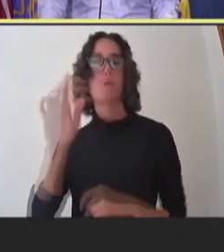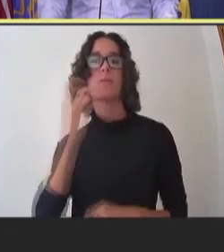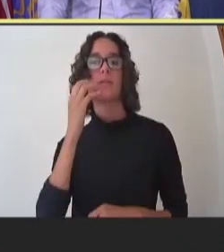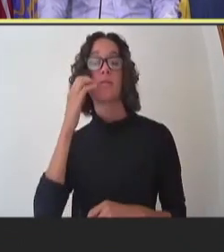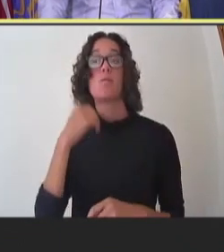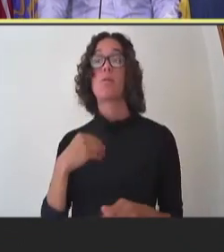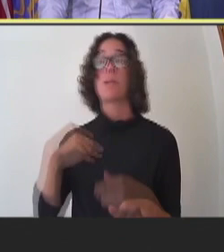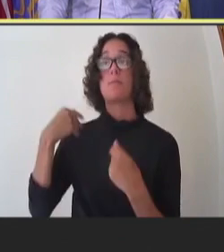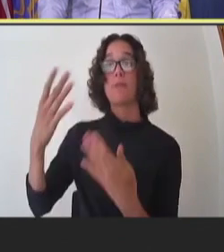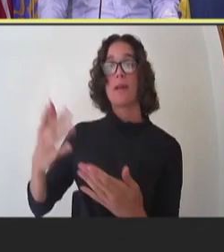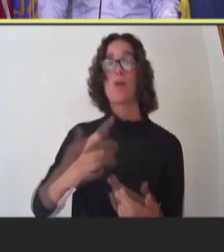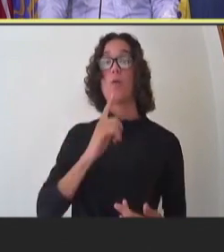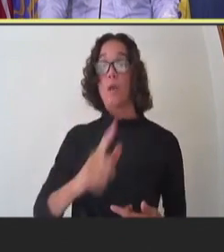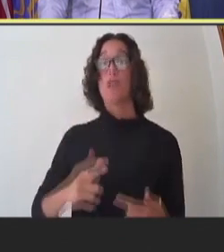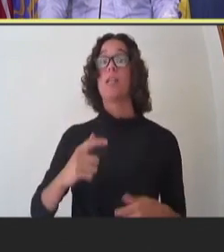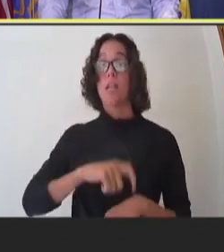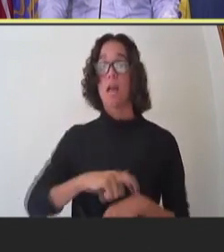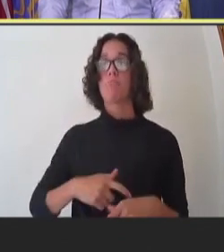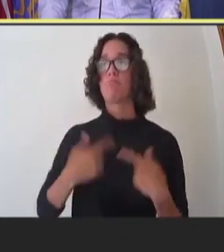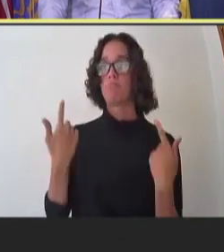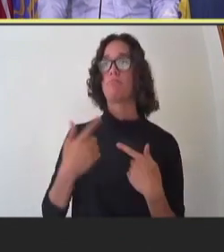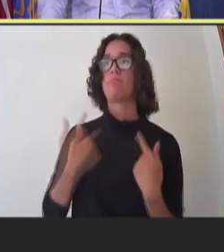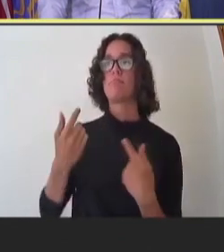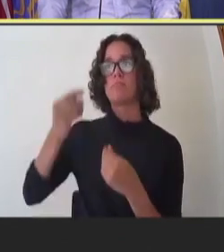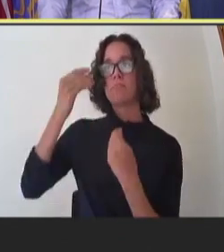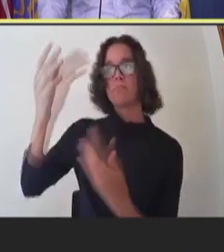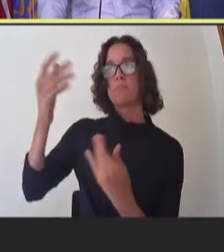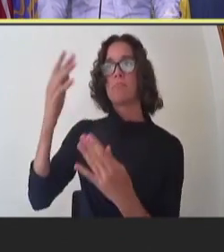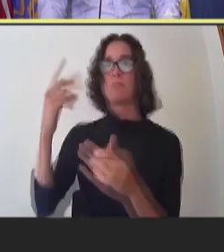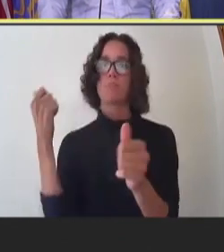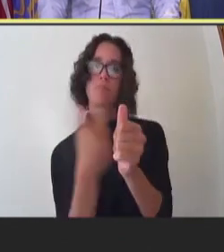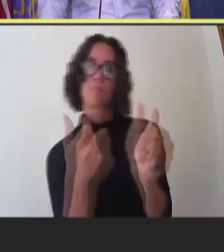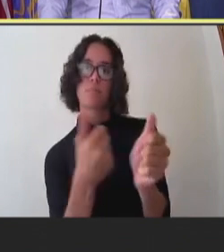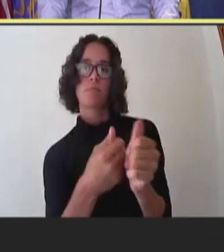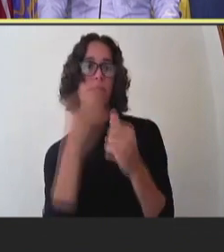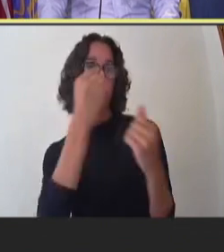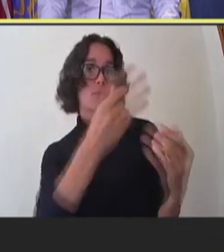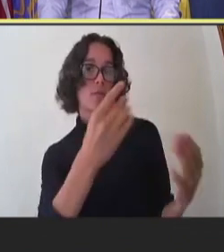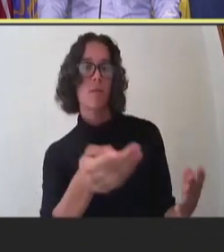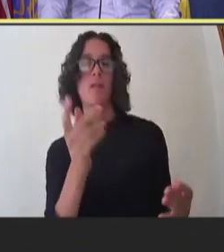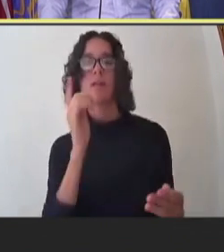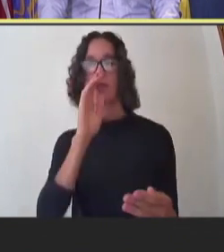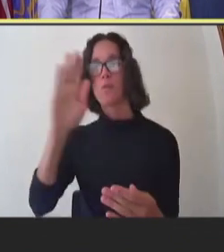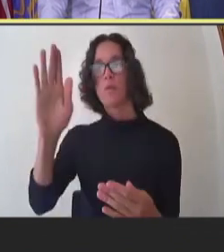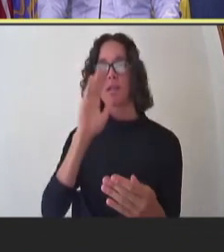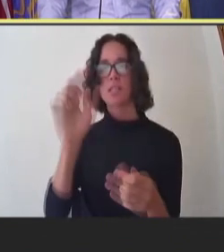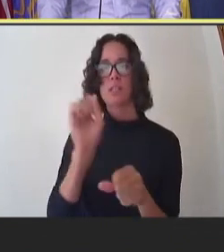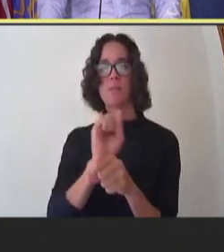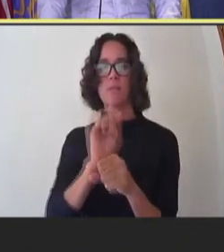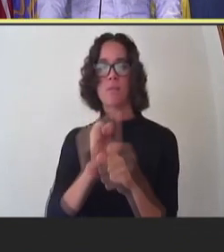outbreak analytics in direct support for our partners in Chicago and in Illinois.